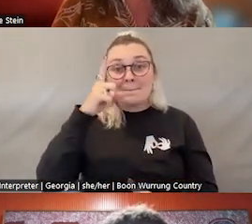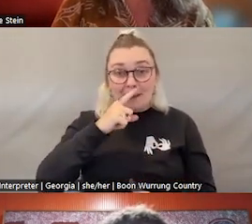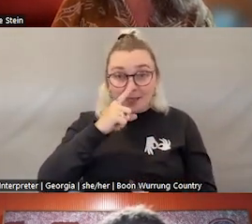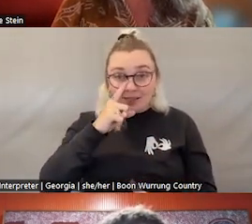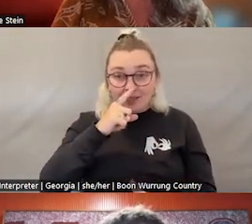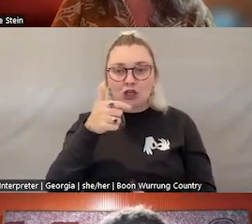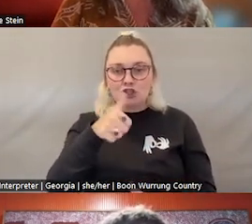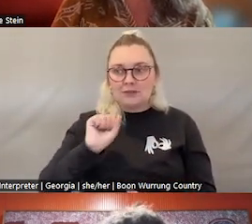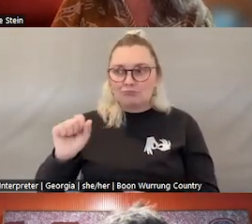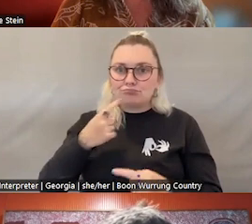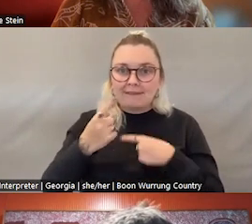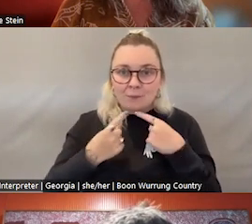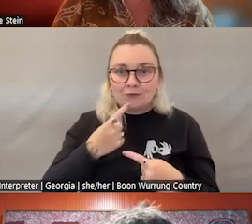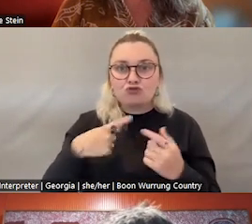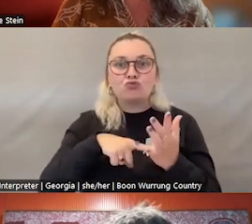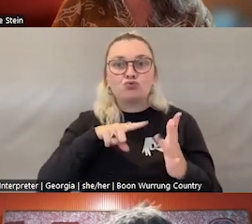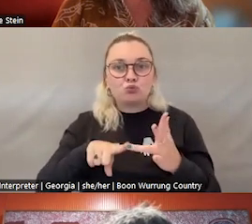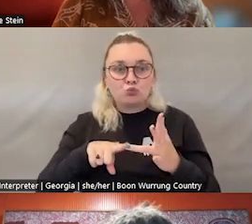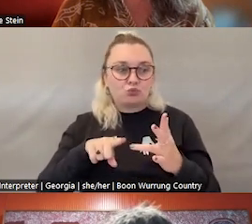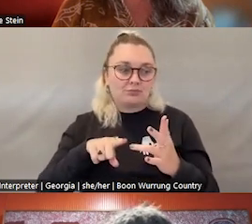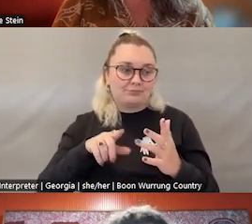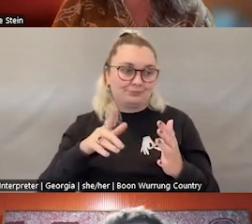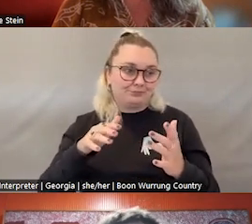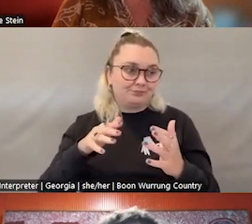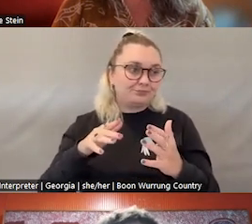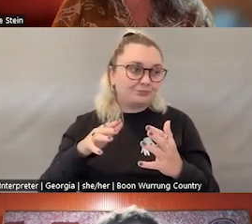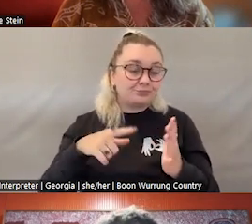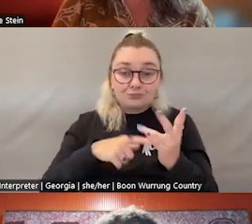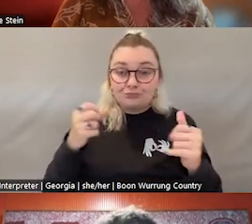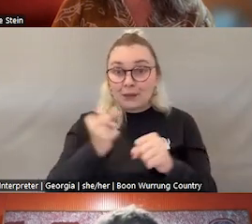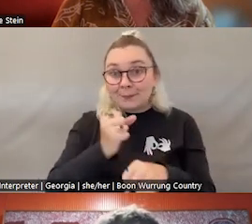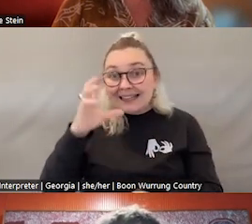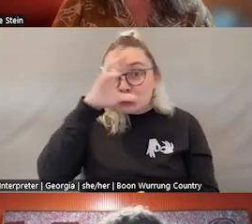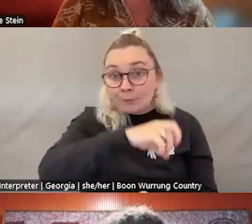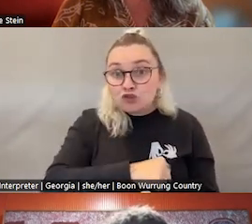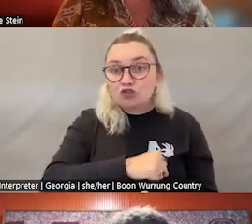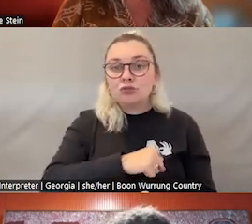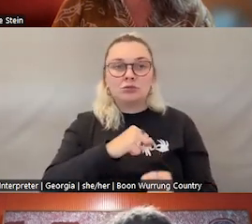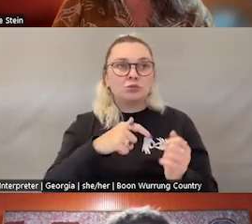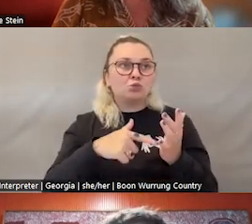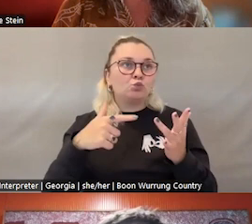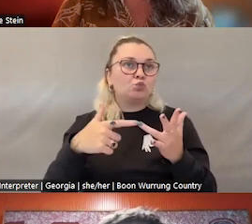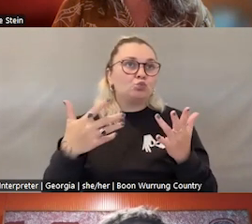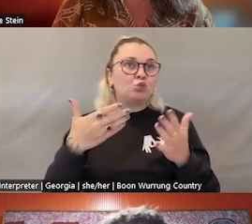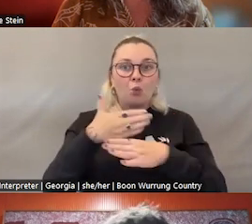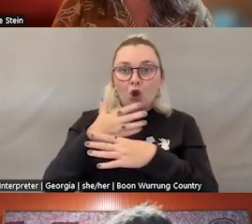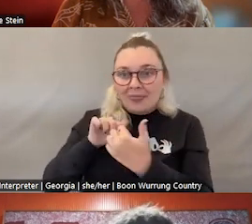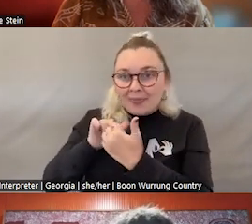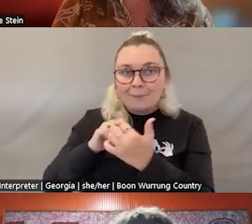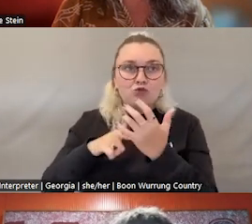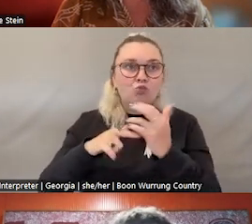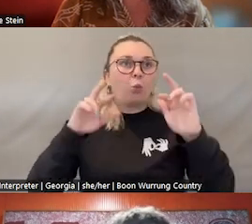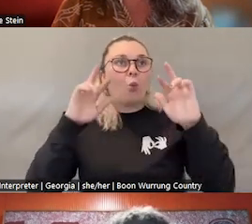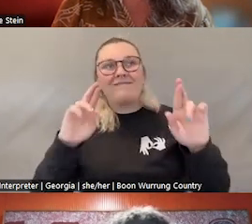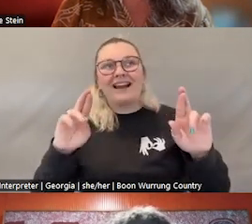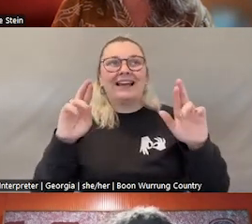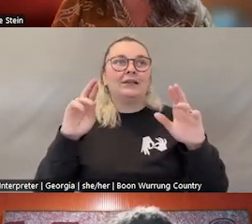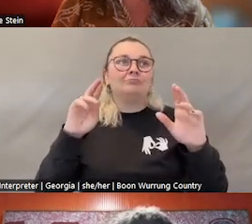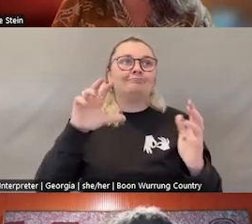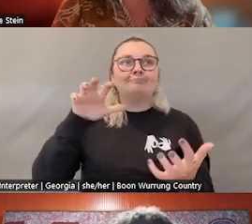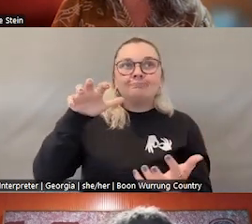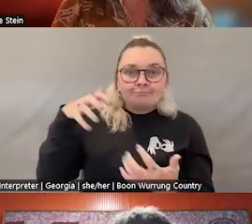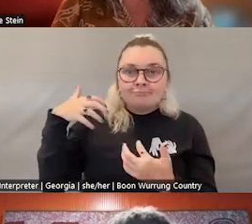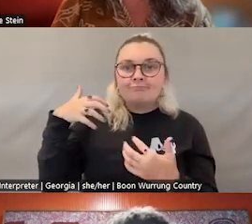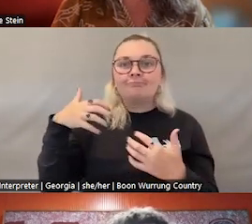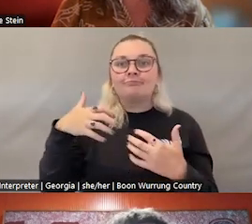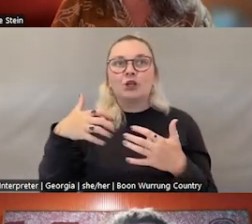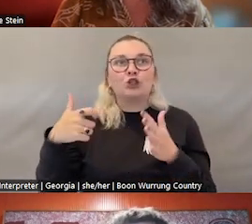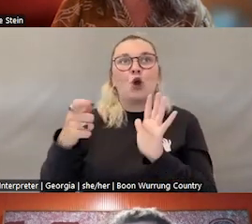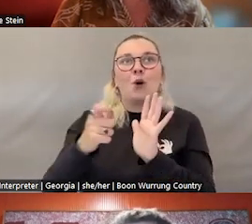that information to make assumptions to then work with them to hopefully collect a donation. I think